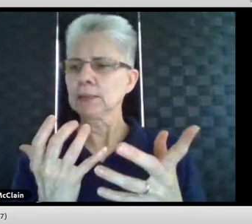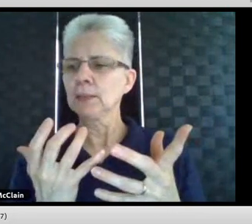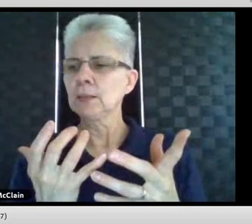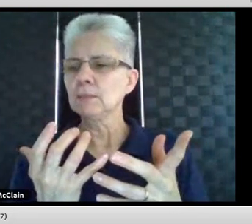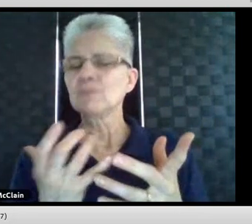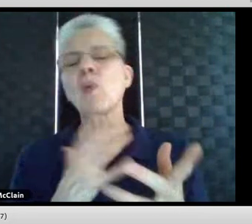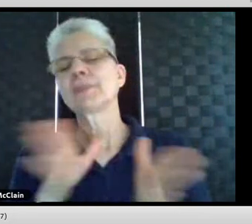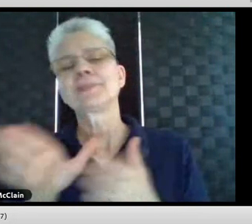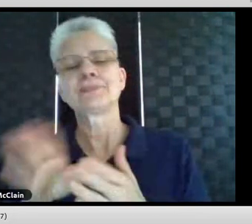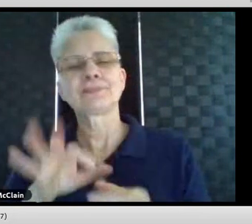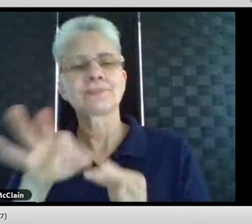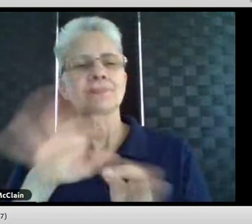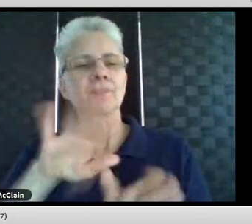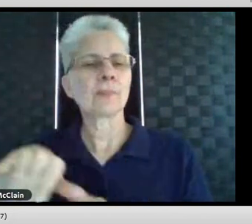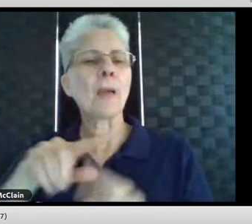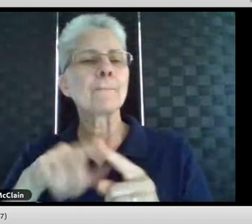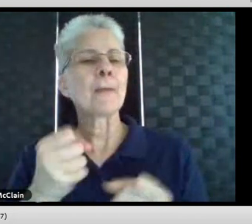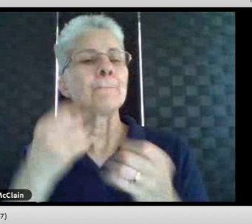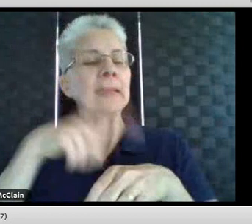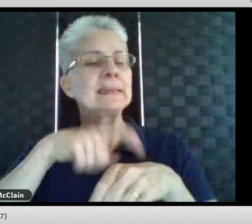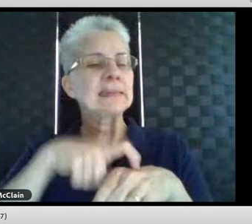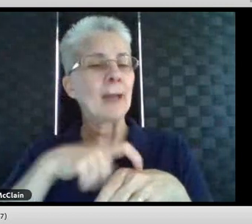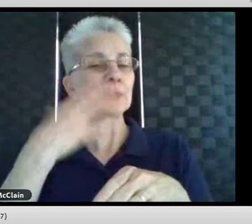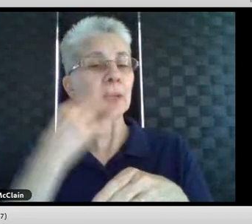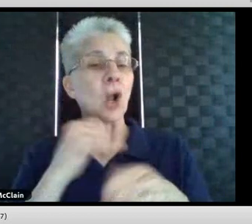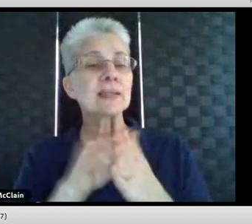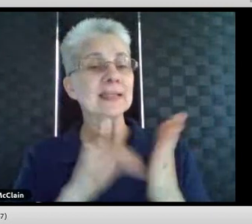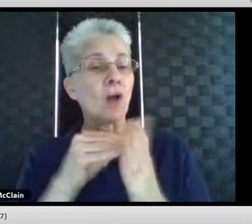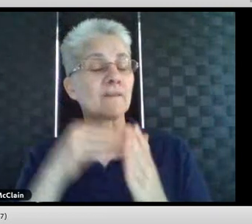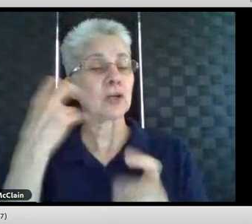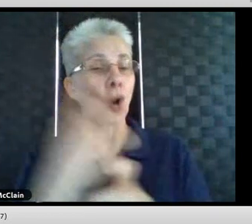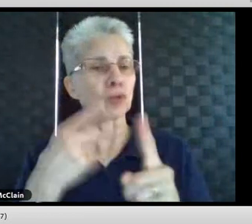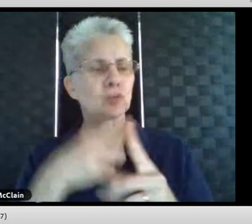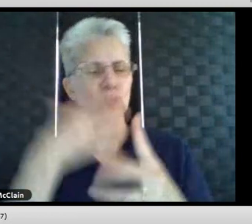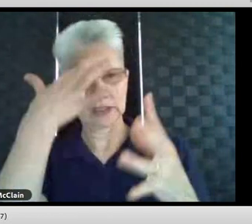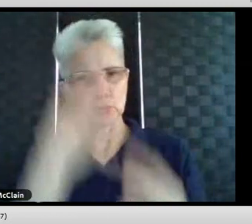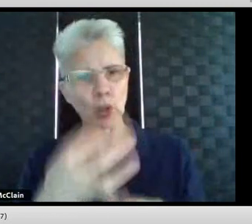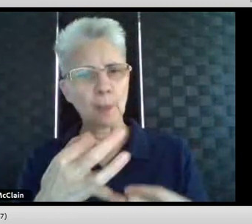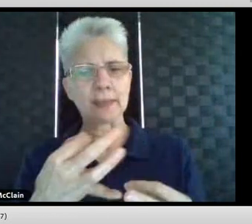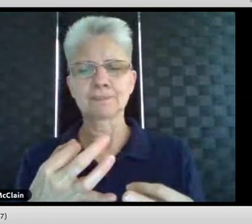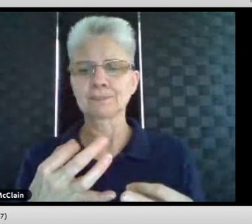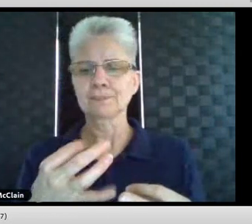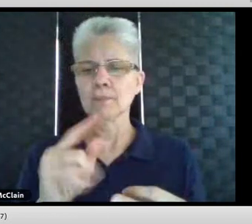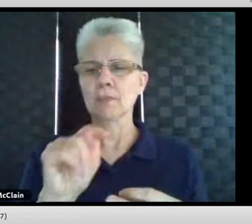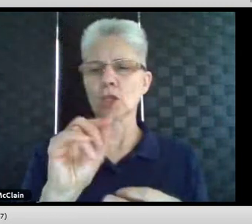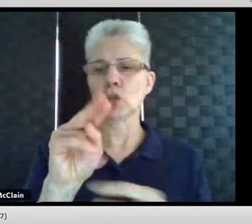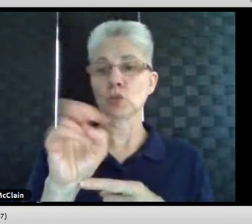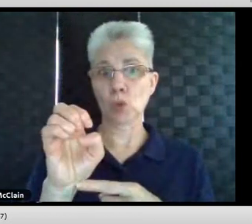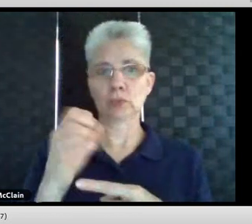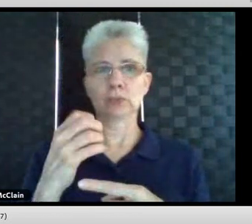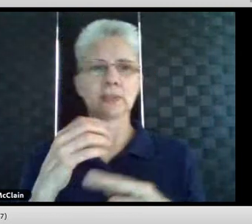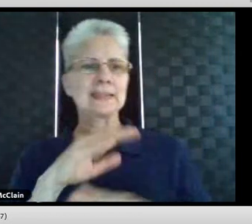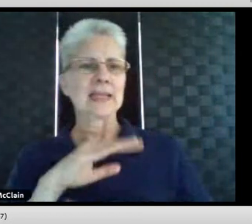Sorry, but a lot of times because it's often hard to determine the tone and the satisfaction because you don't have that person in front of you.